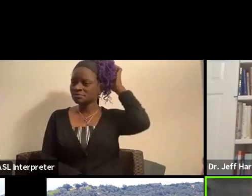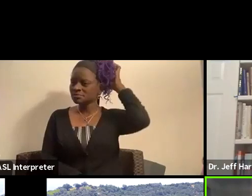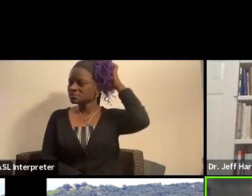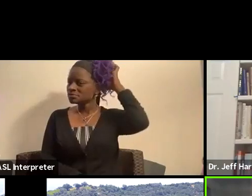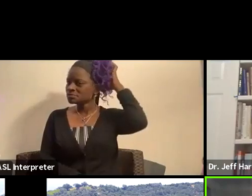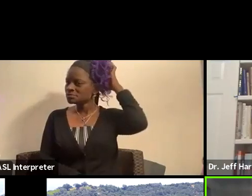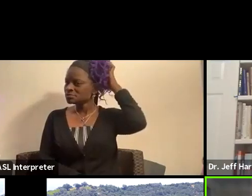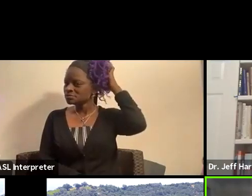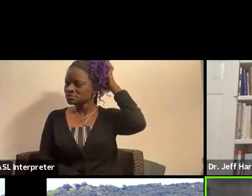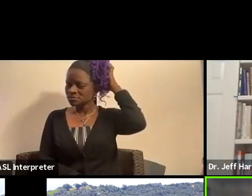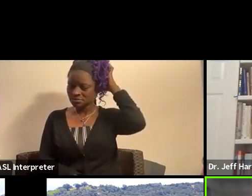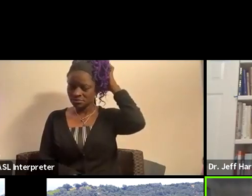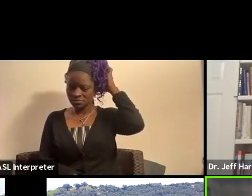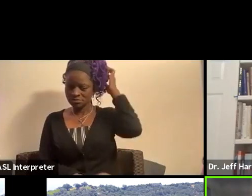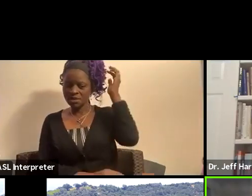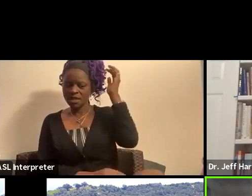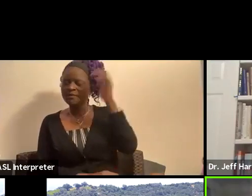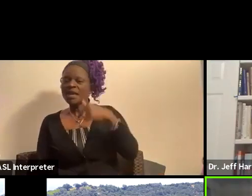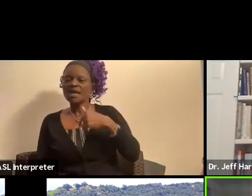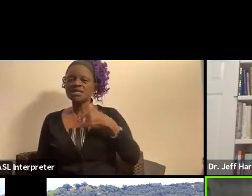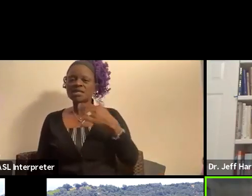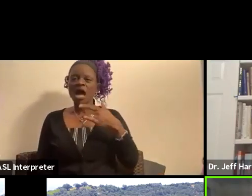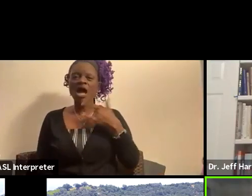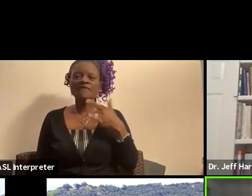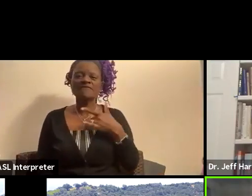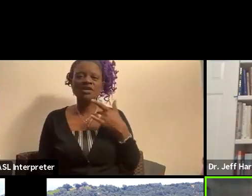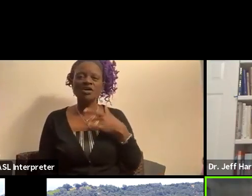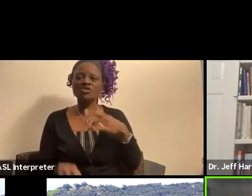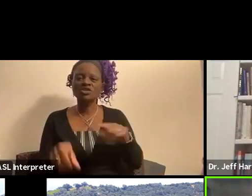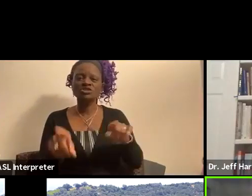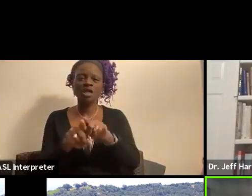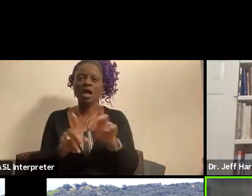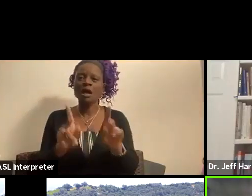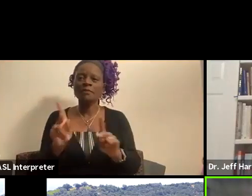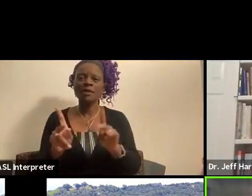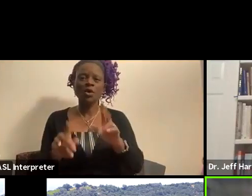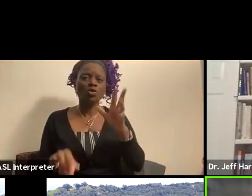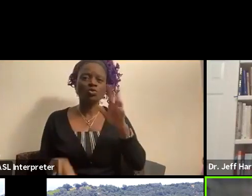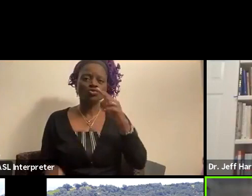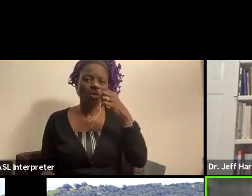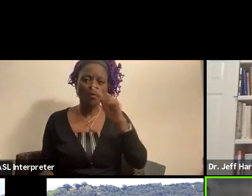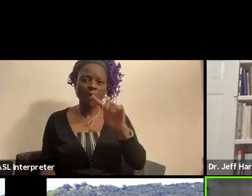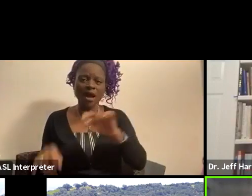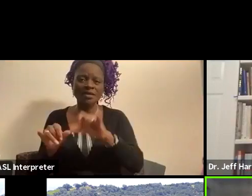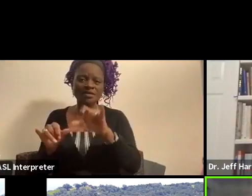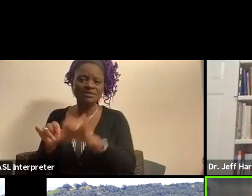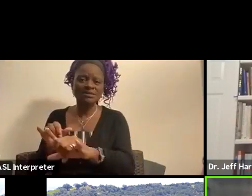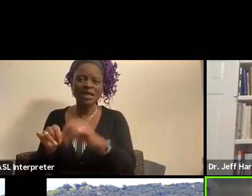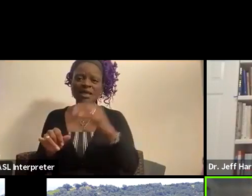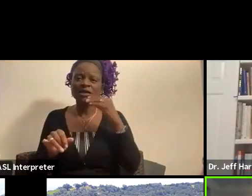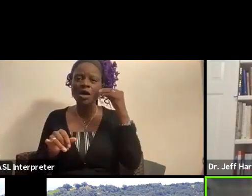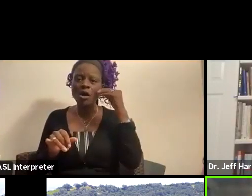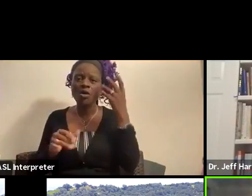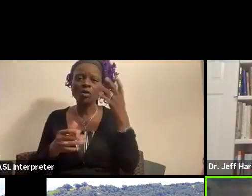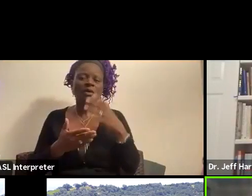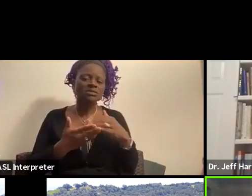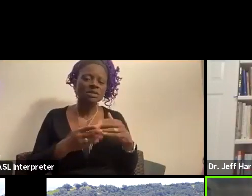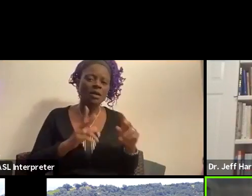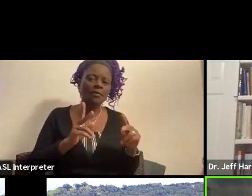other people would rather stay in their own home while they're isolating to be more comfortable or whether they're quarantining.